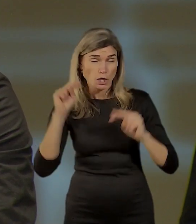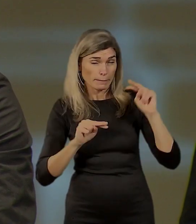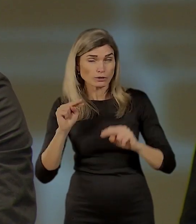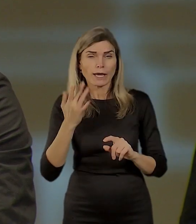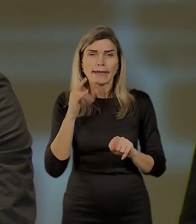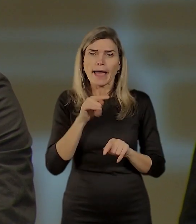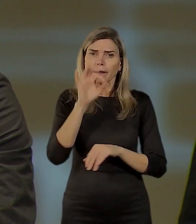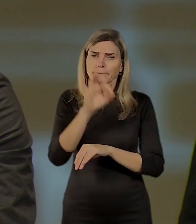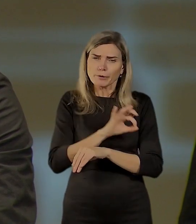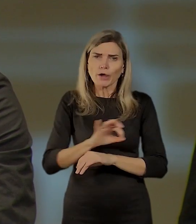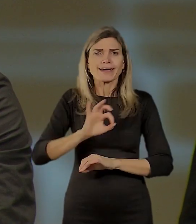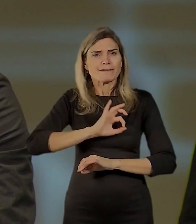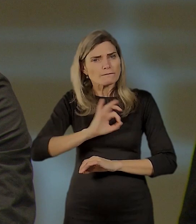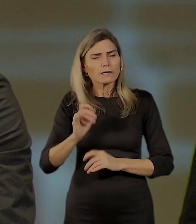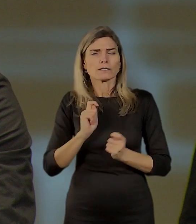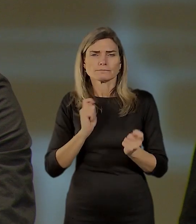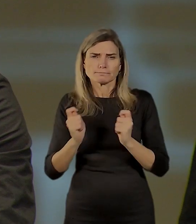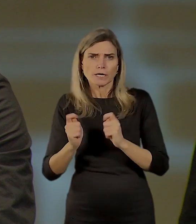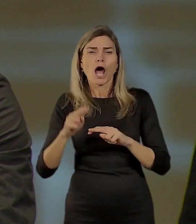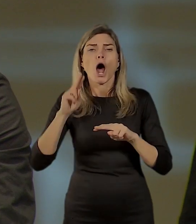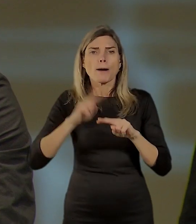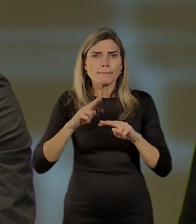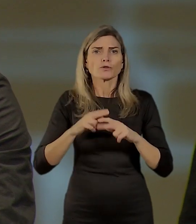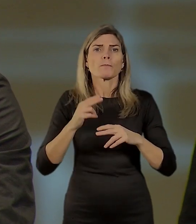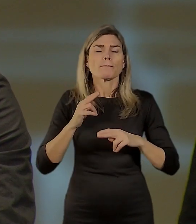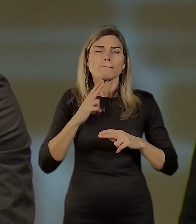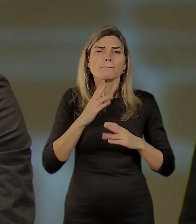way, that is, wait until the new Komořanská and wait until the new flood protection measures,